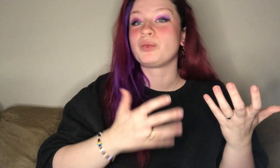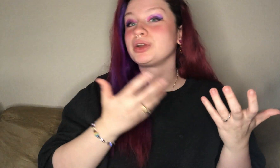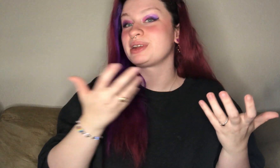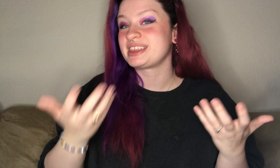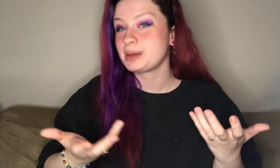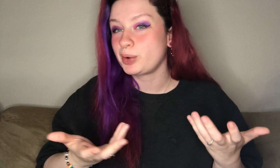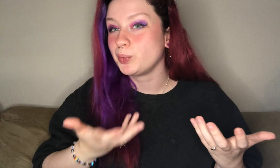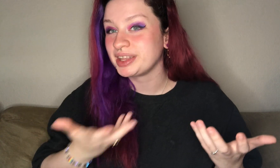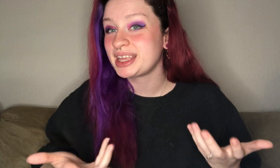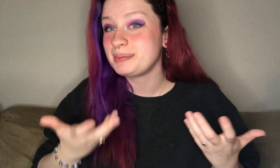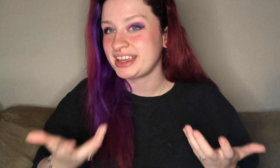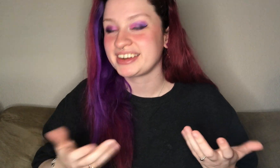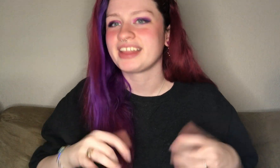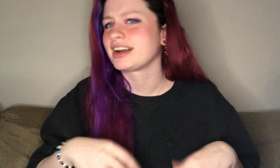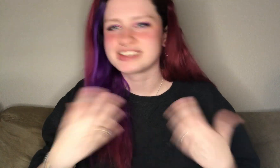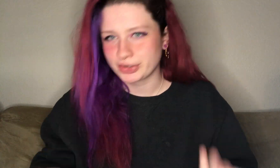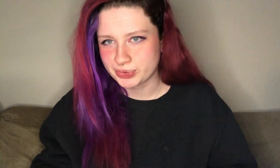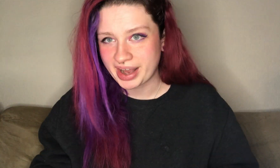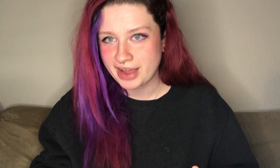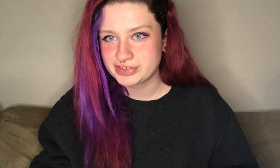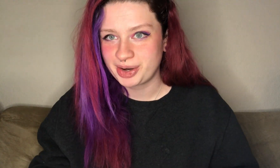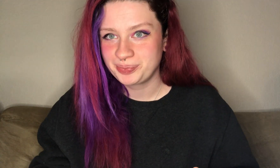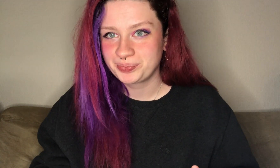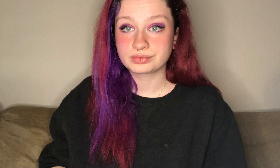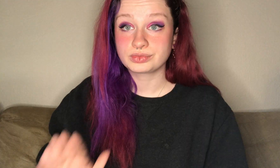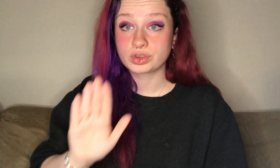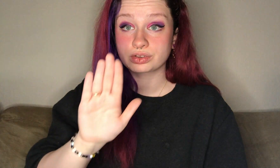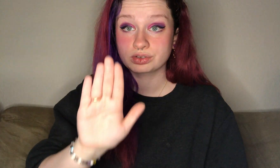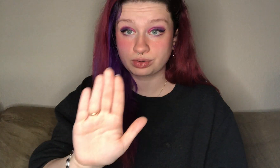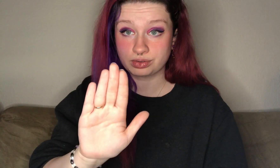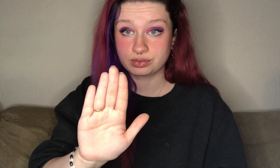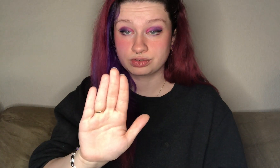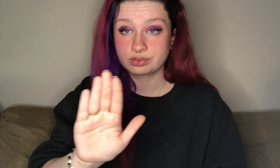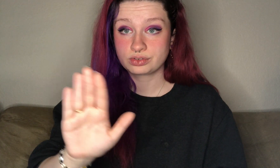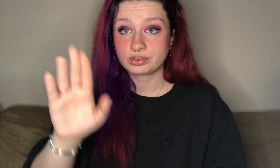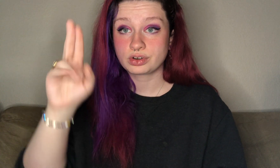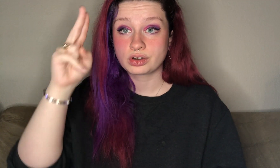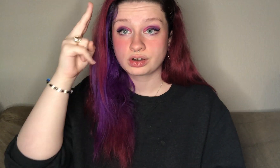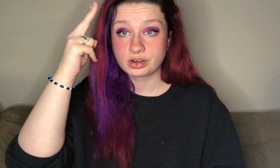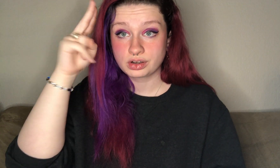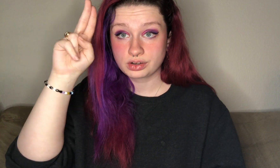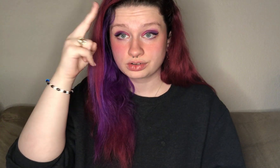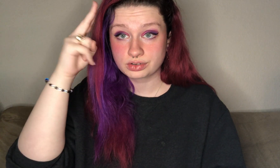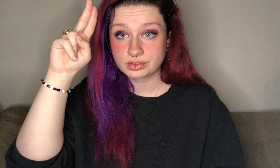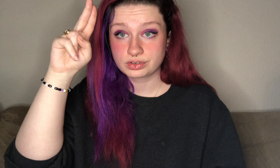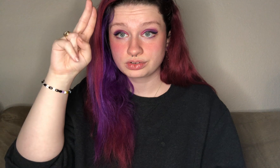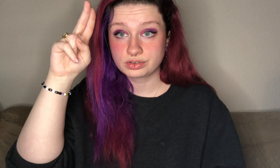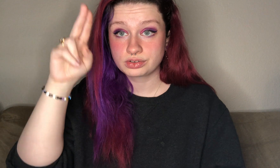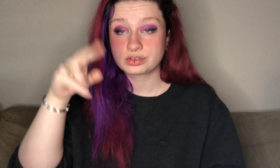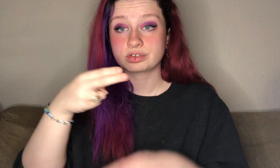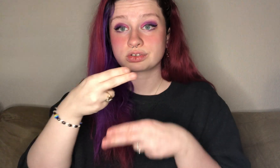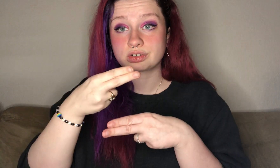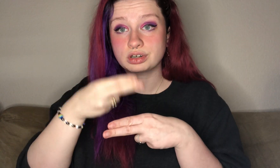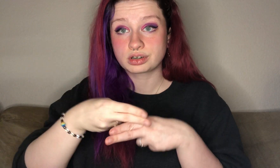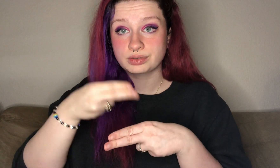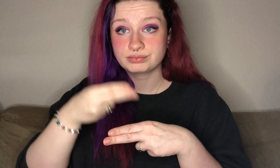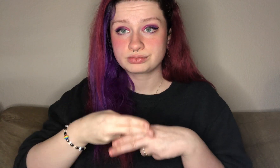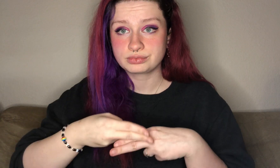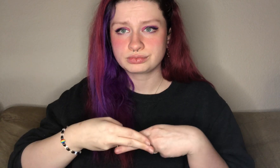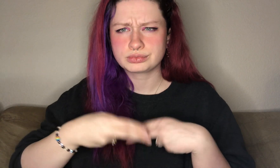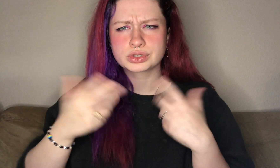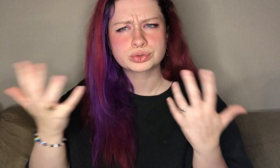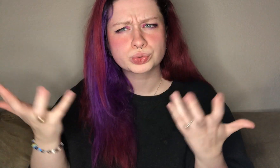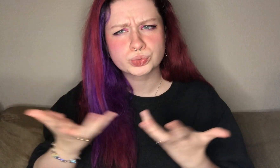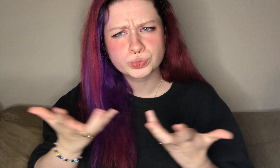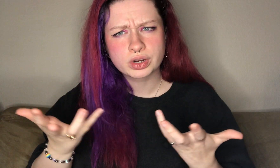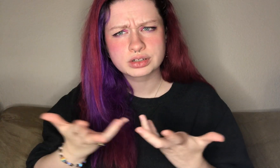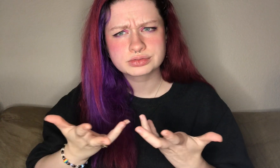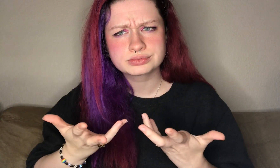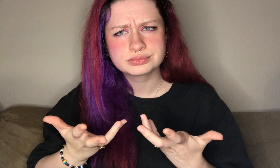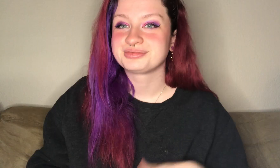want you to think about what they mean and then i'll tell you right after